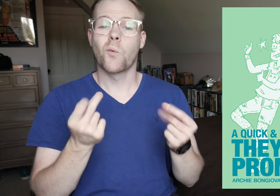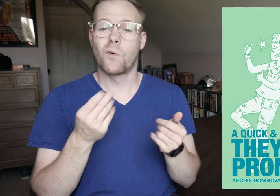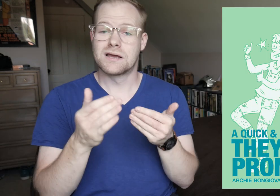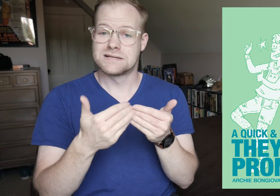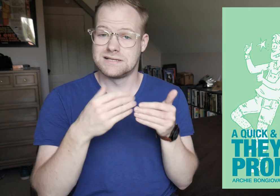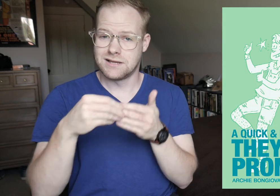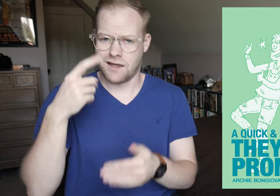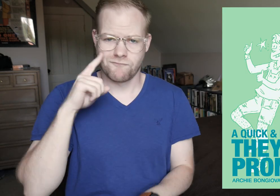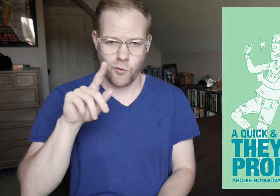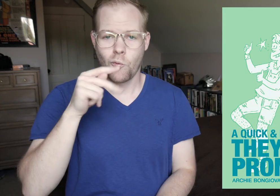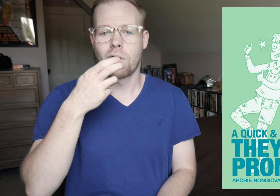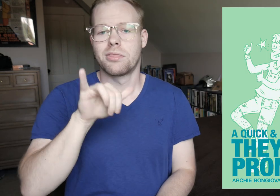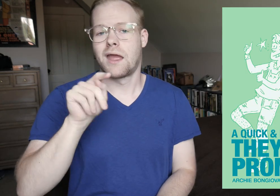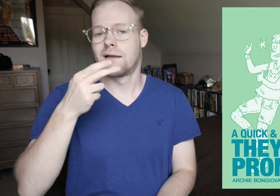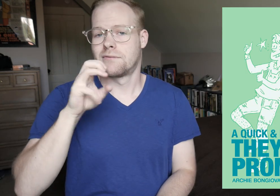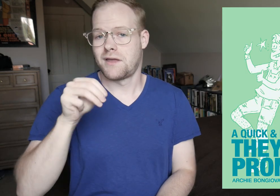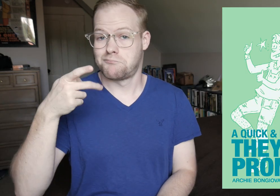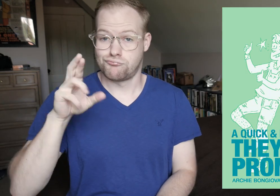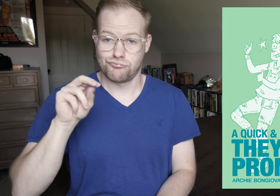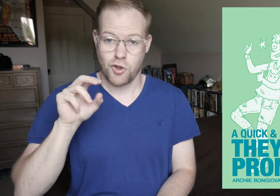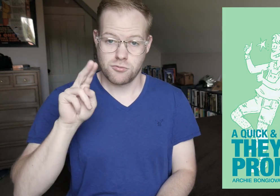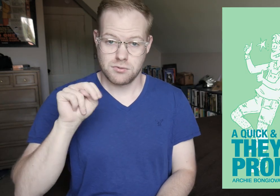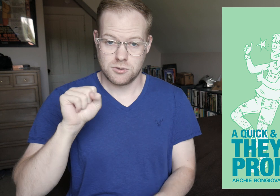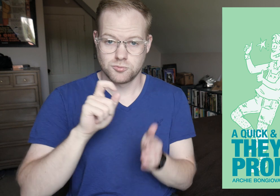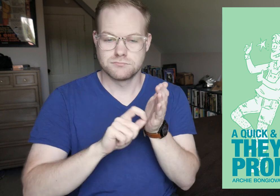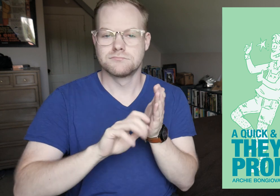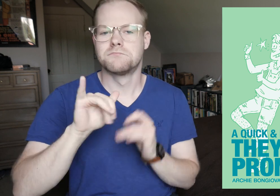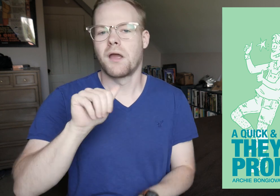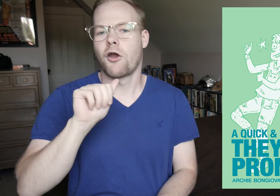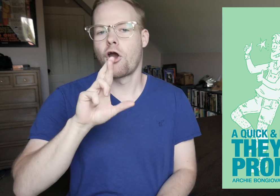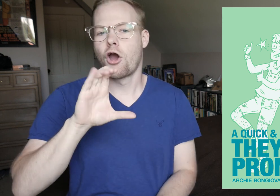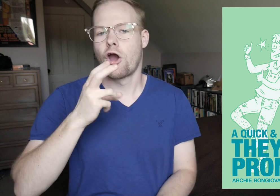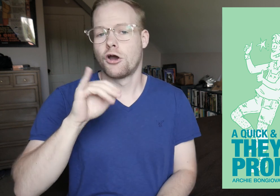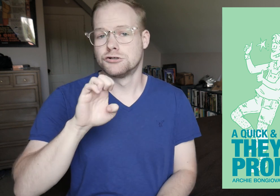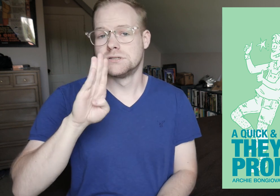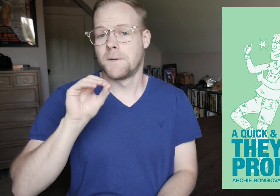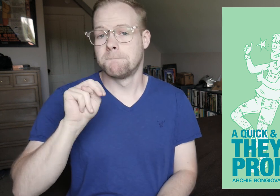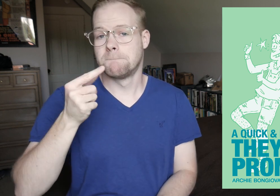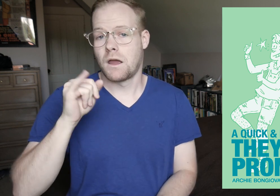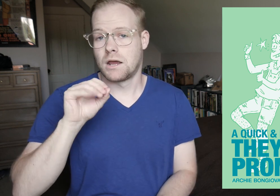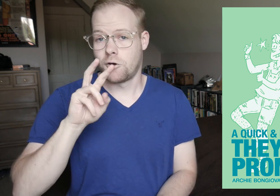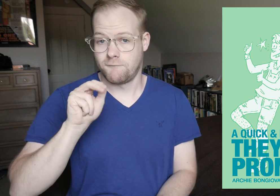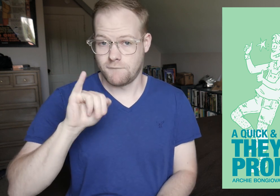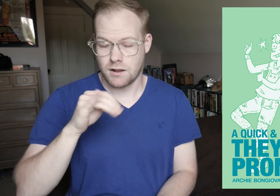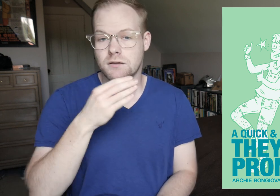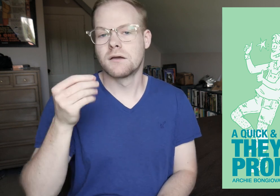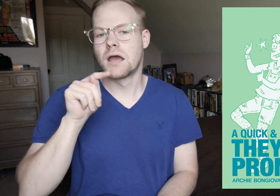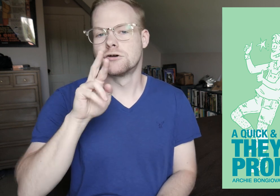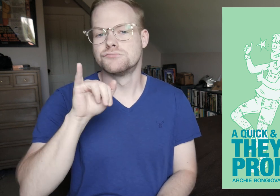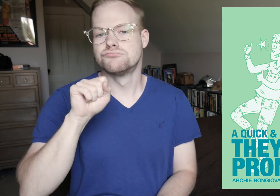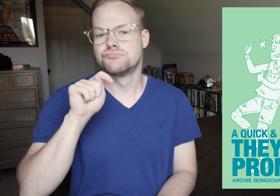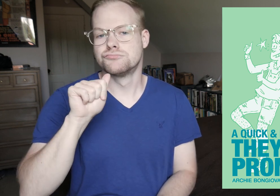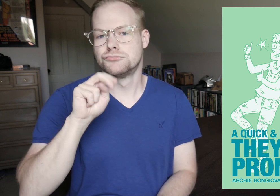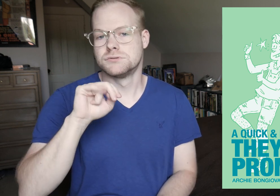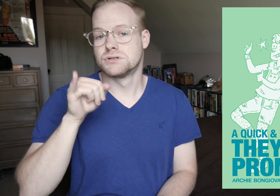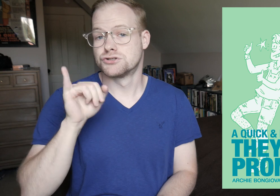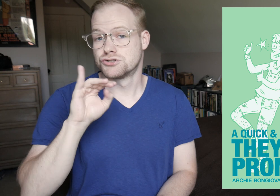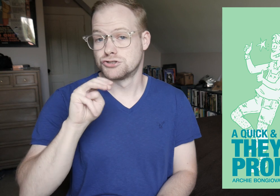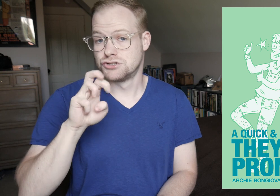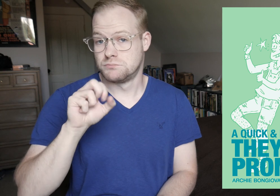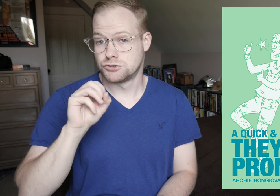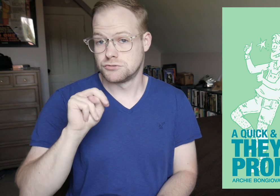A Quick & Easy Guide to They/Them Pronouns by Archie Bongiovanni and Tristan Jimerson.